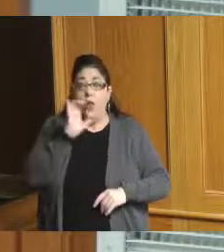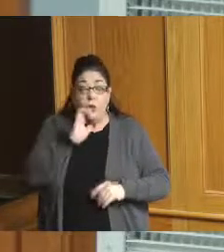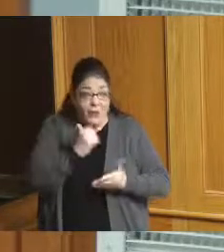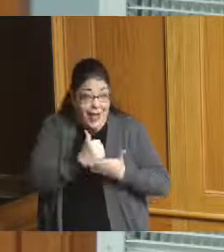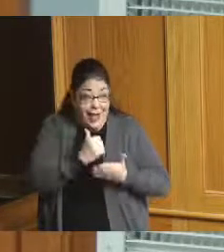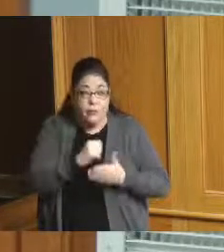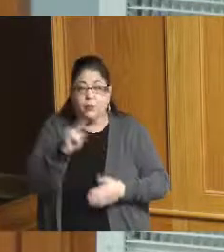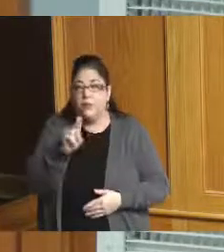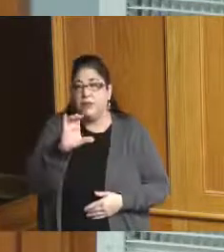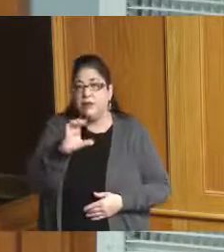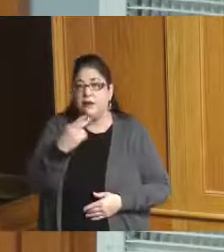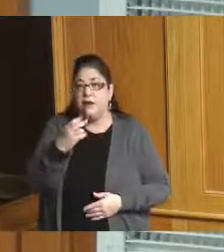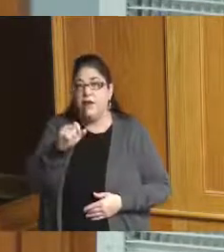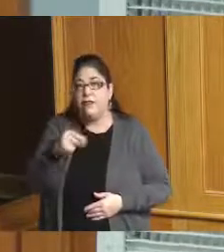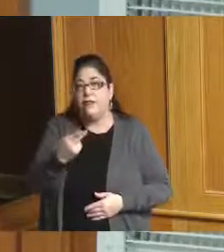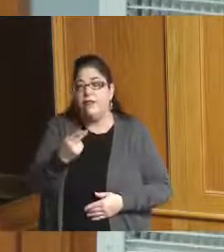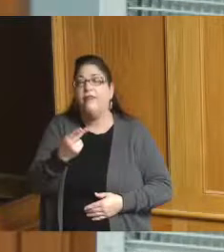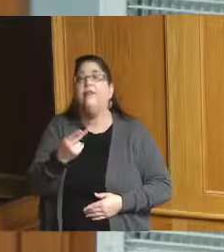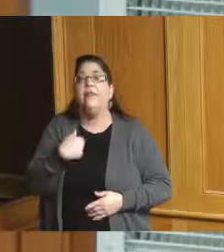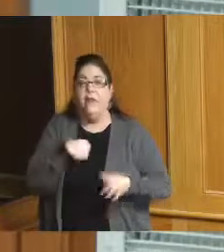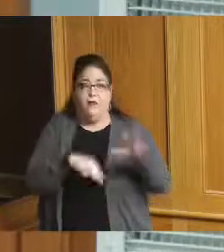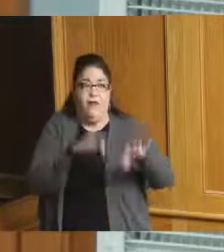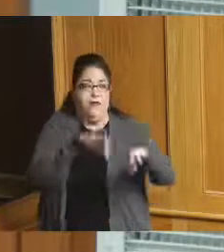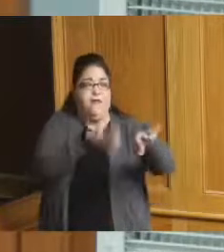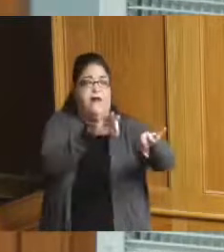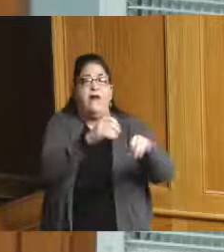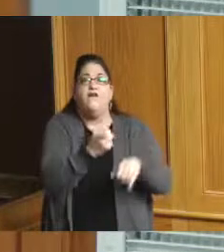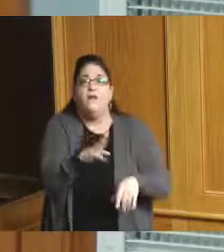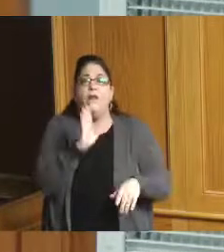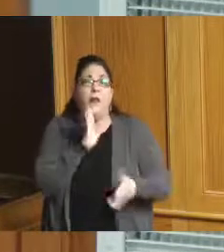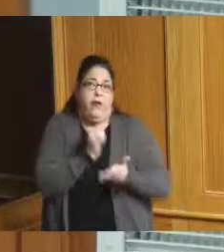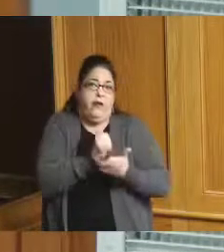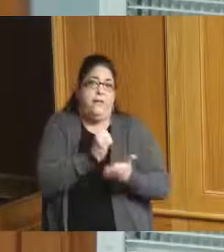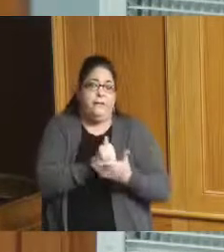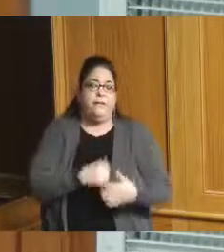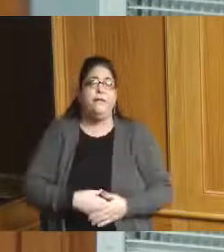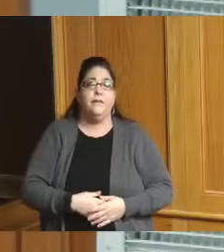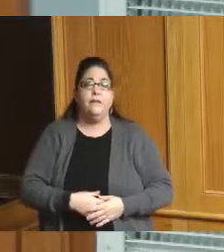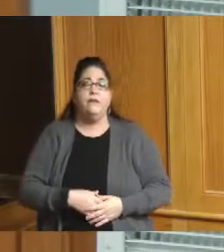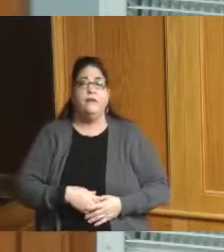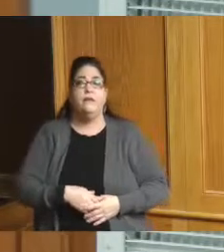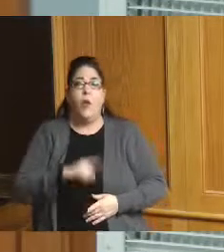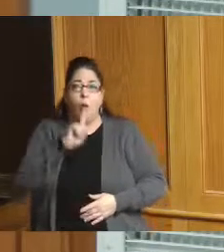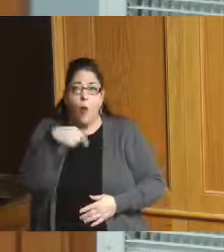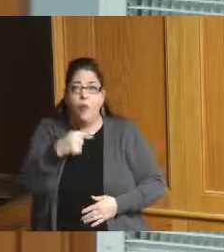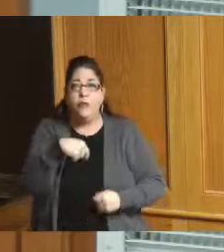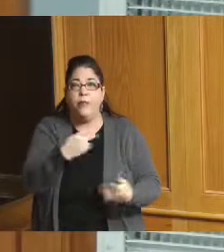that found locations that were suitable for their organization okay and lastly as we look